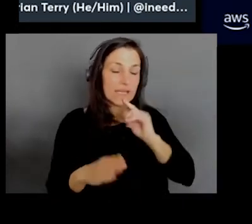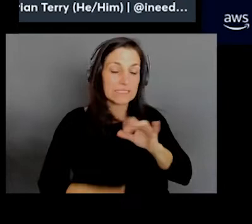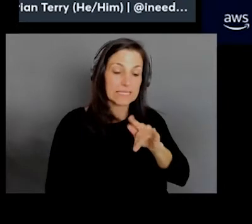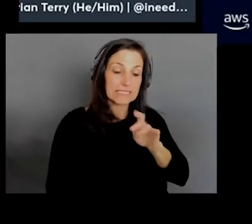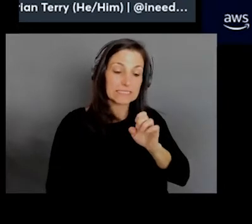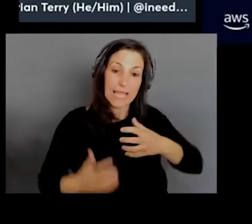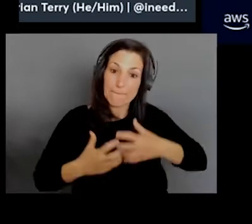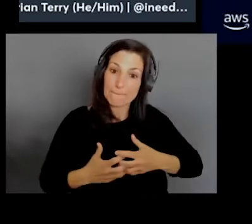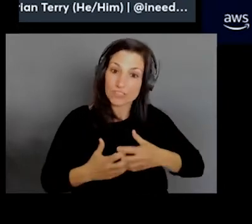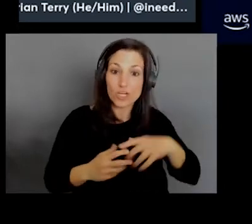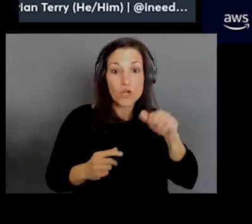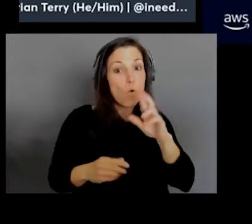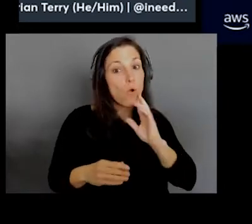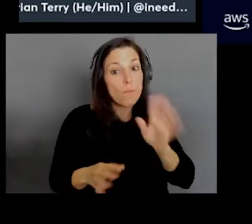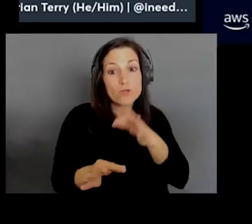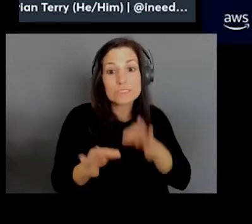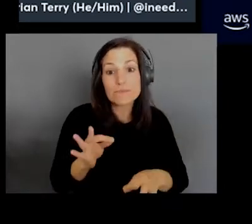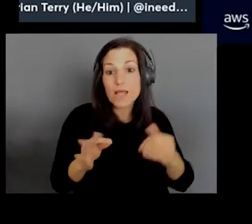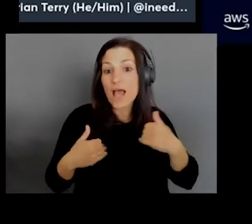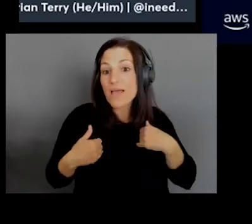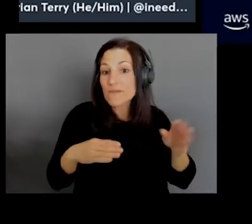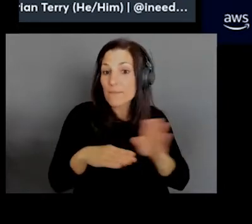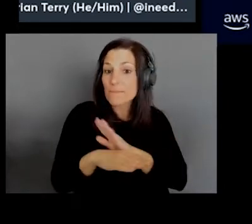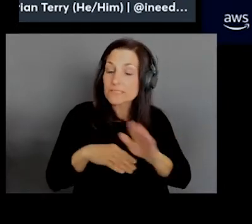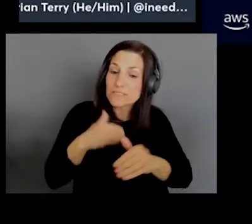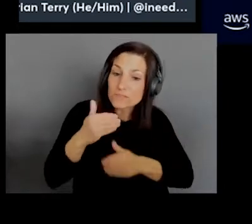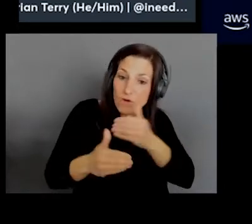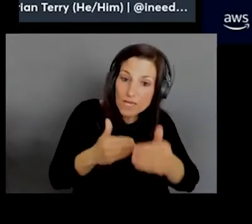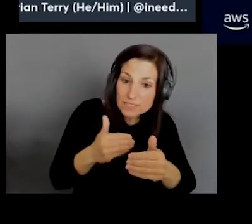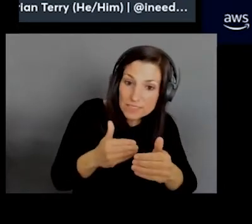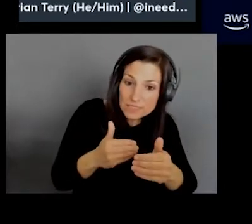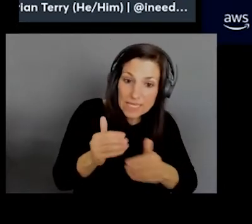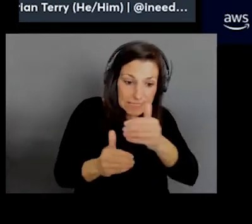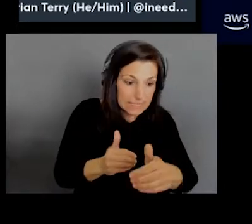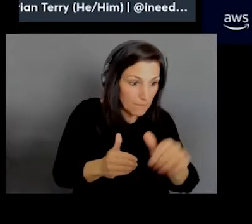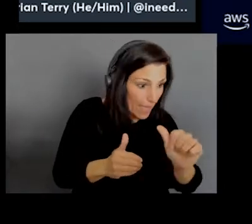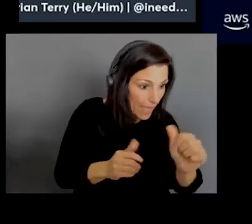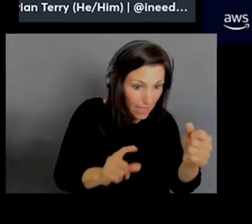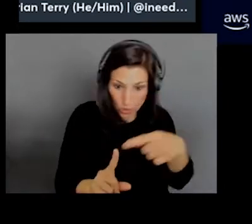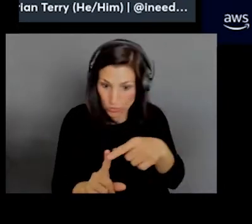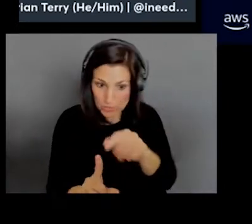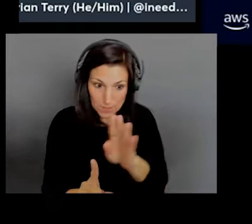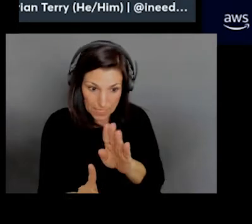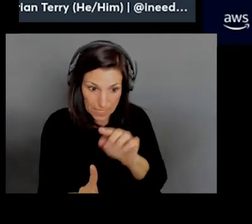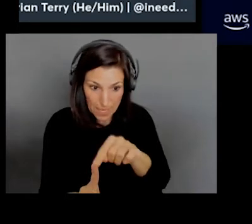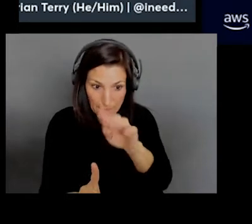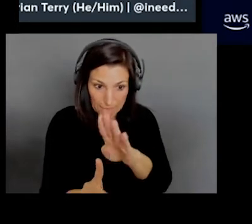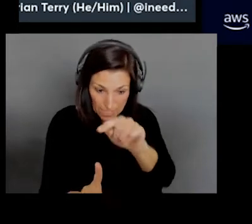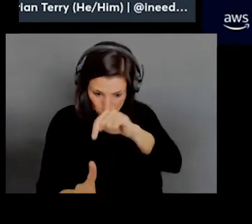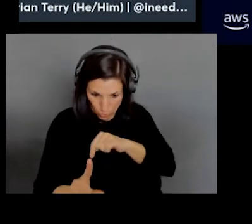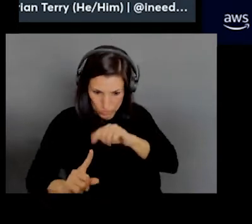I have a business process, step A goes to step B, step B goes to step C and produces some type of output.